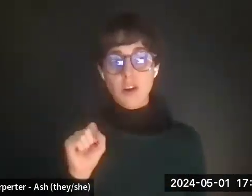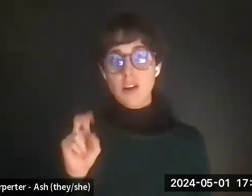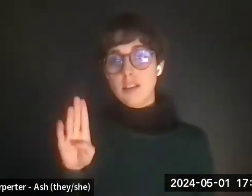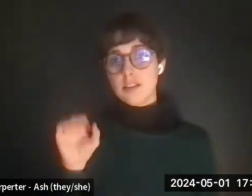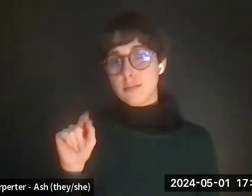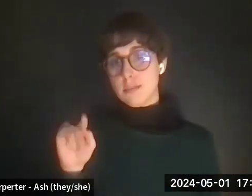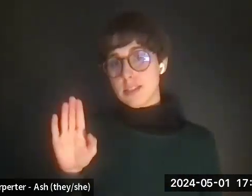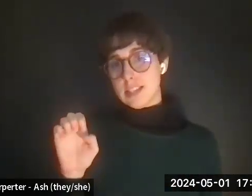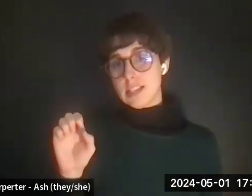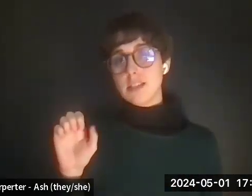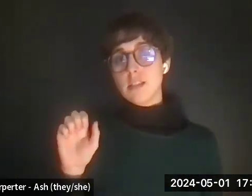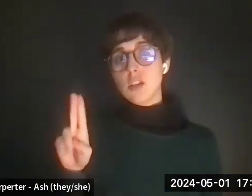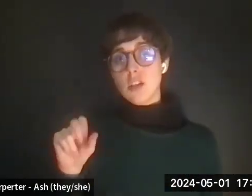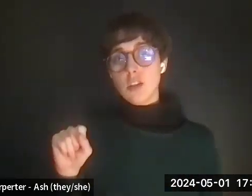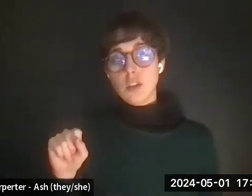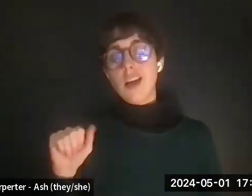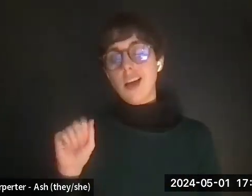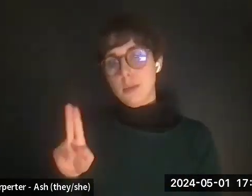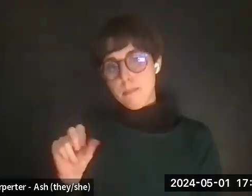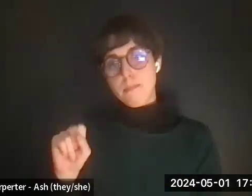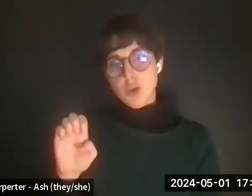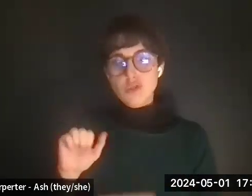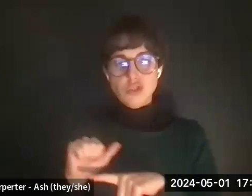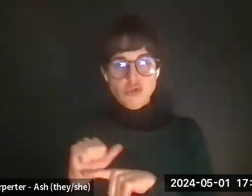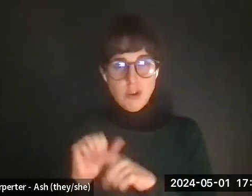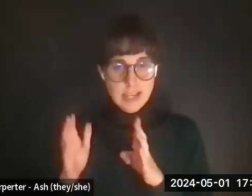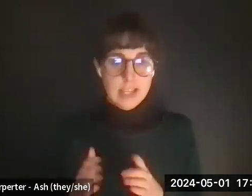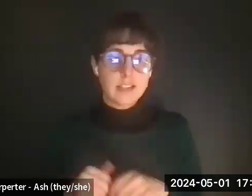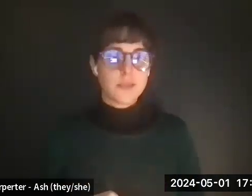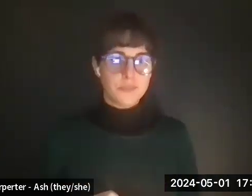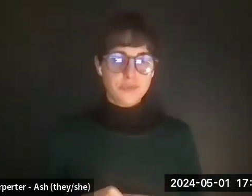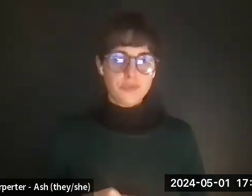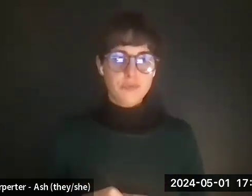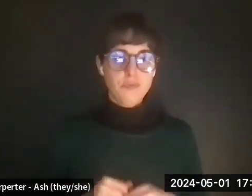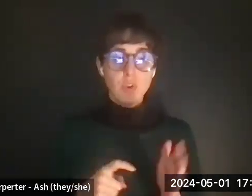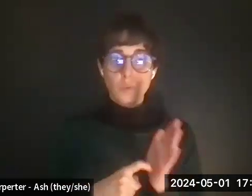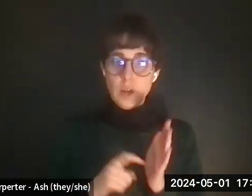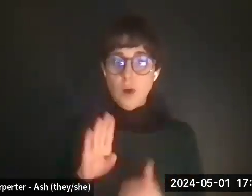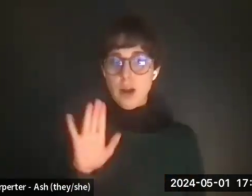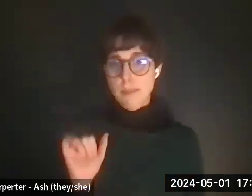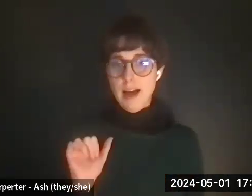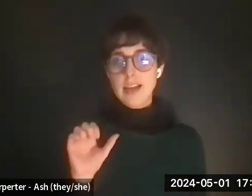The department has drafted emergency rules as required by Eng Grove second substitute house bill 1724